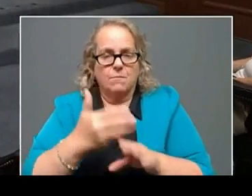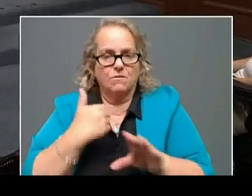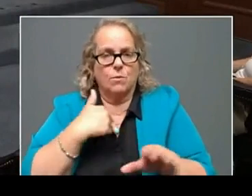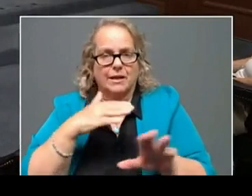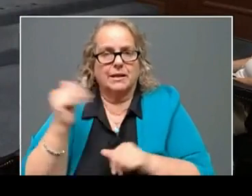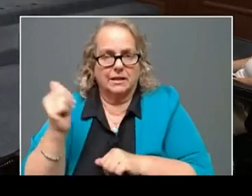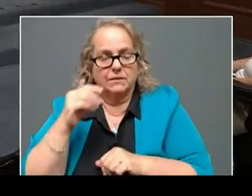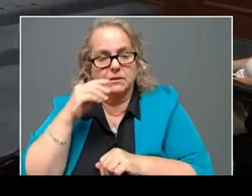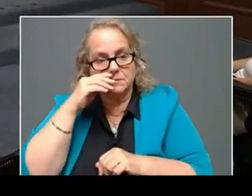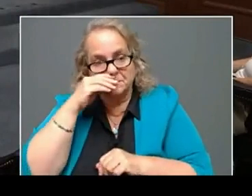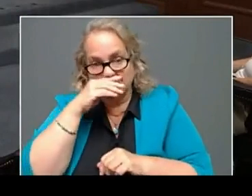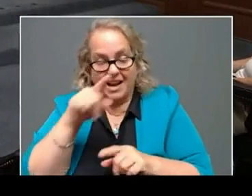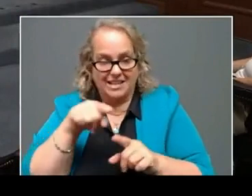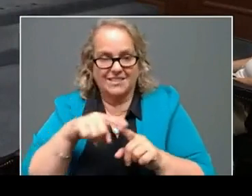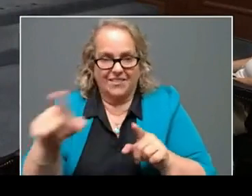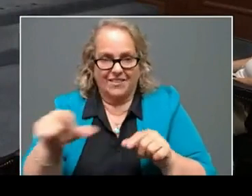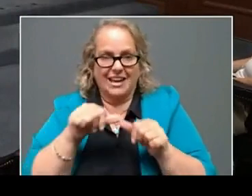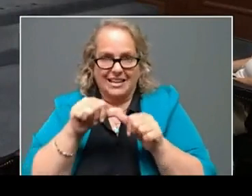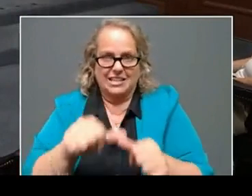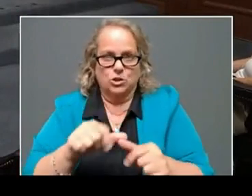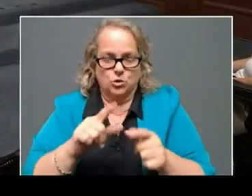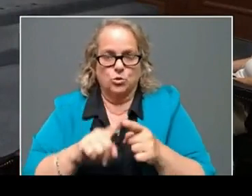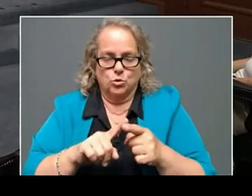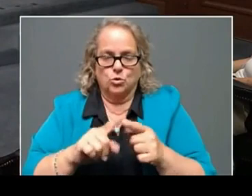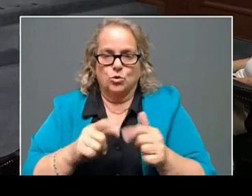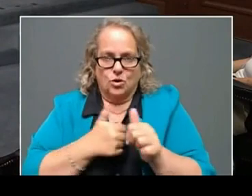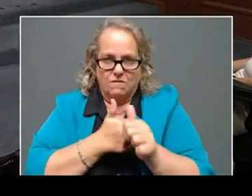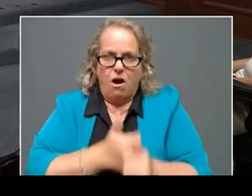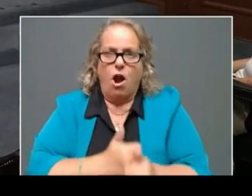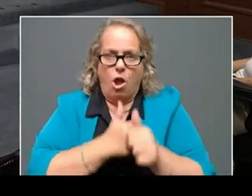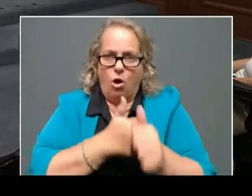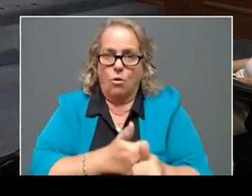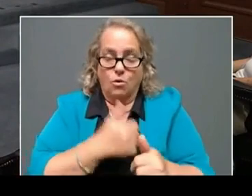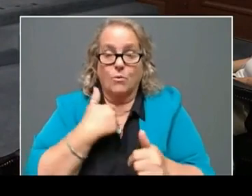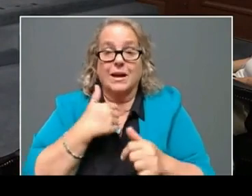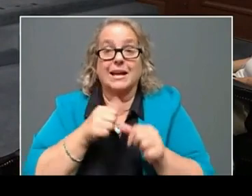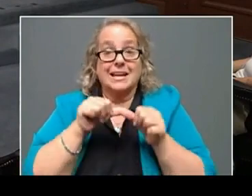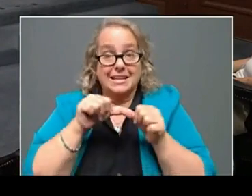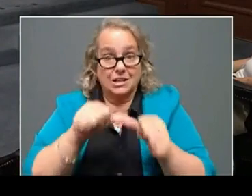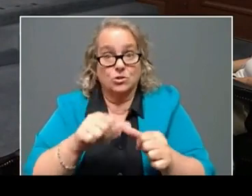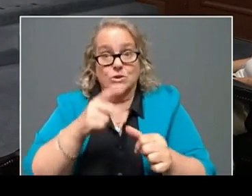be sequenced. Now we continue to see a large amount of the U. K variant as it